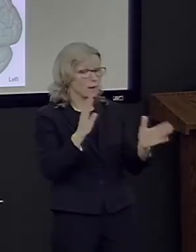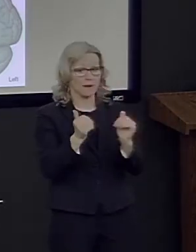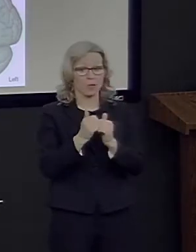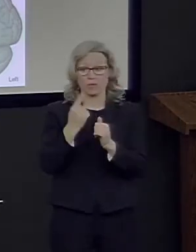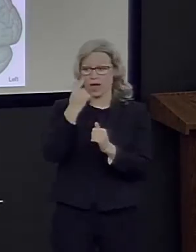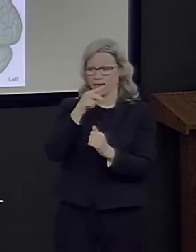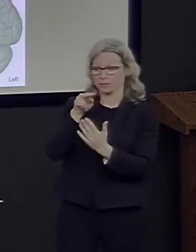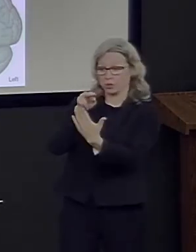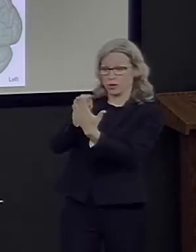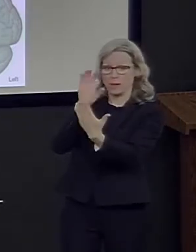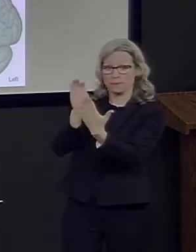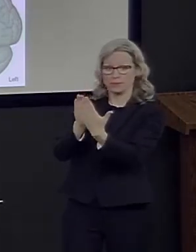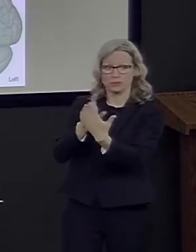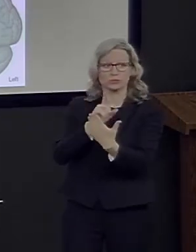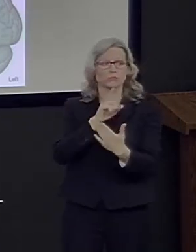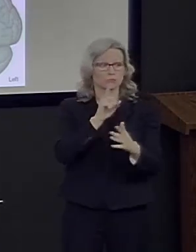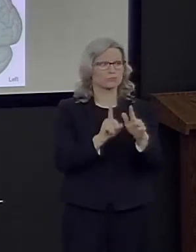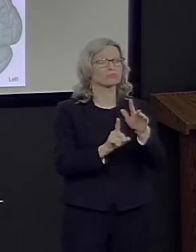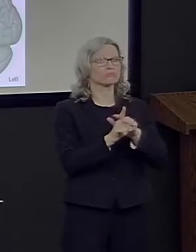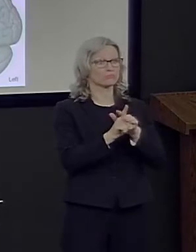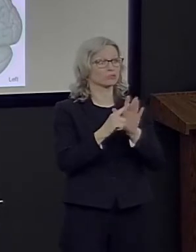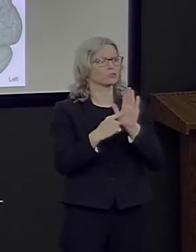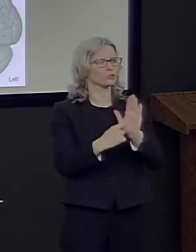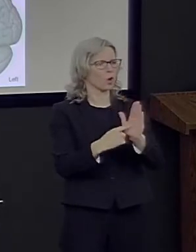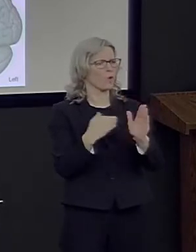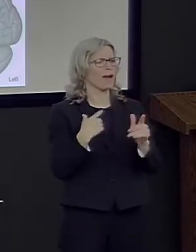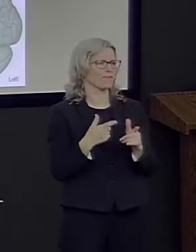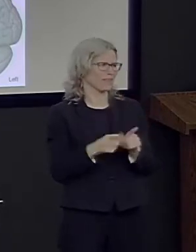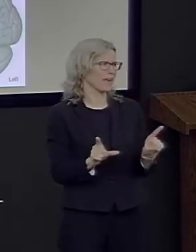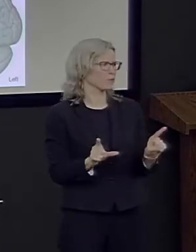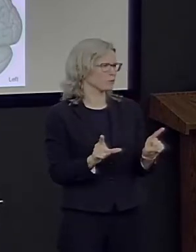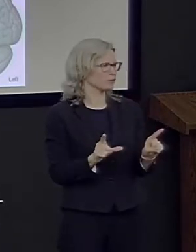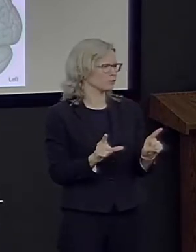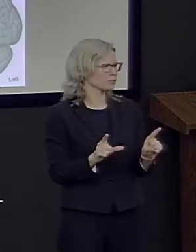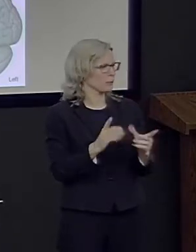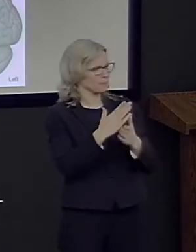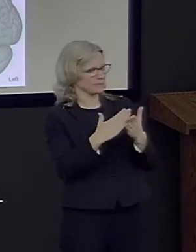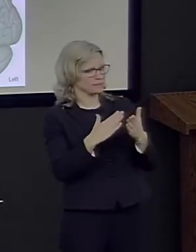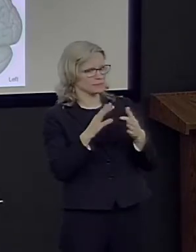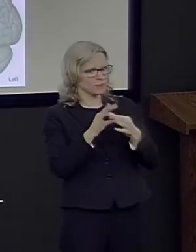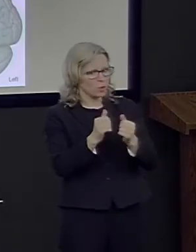associated with eye-to-eye contact. And there are many people in